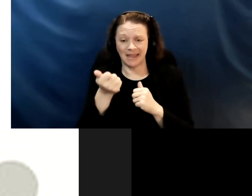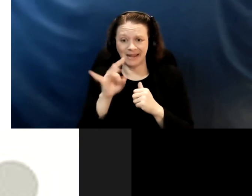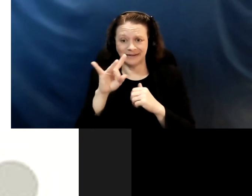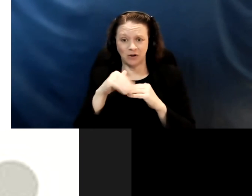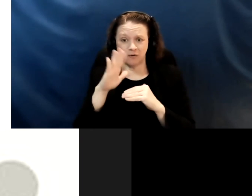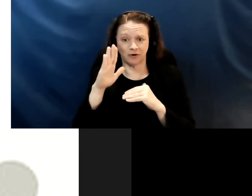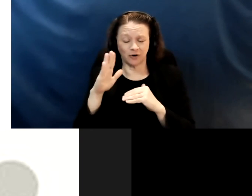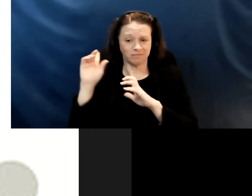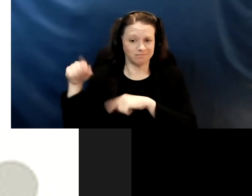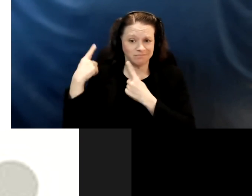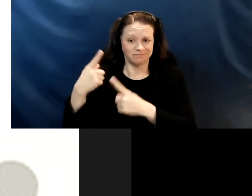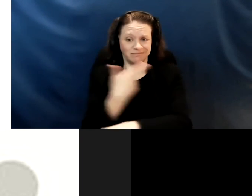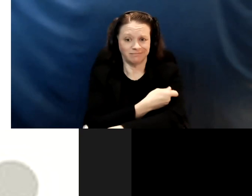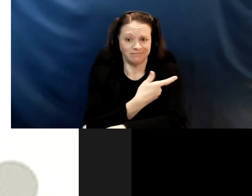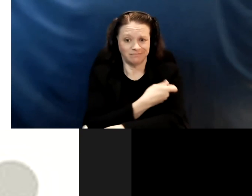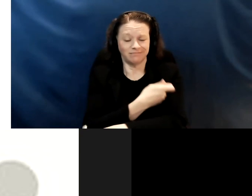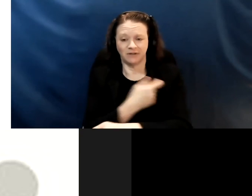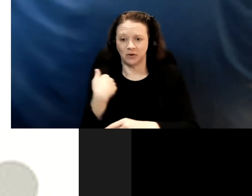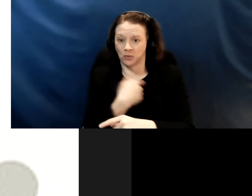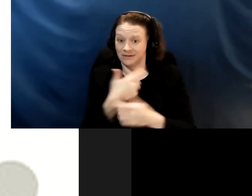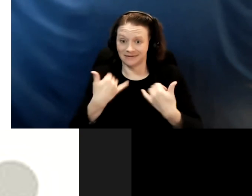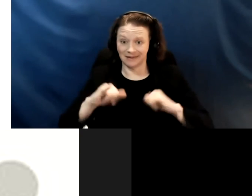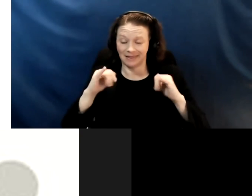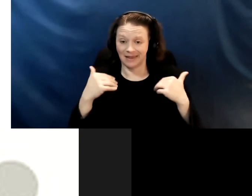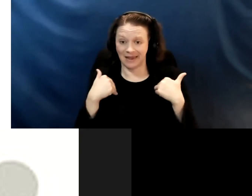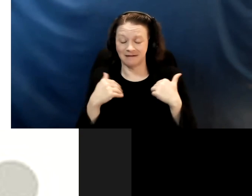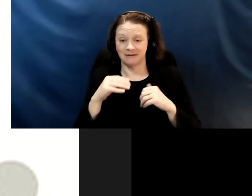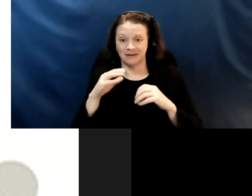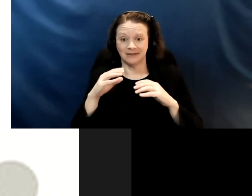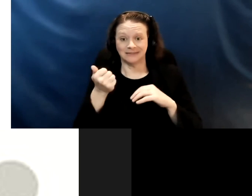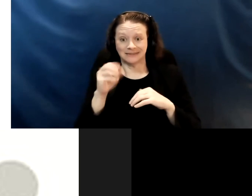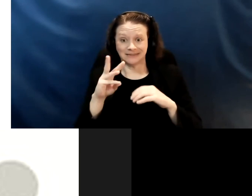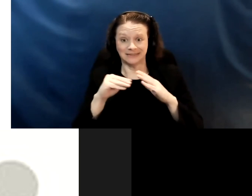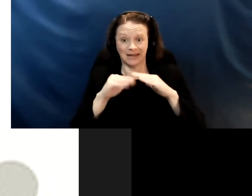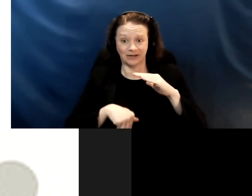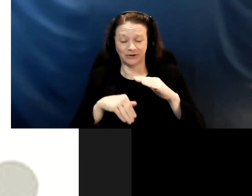have been getting vaccinated, we still have 16 and under to get everybody vaccinated